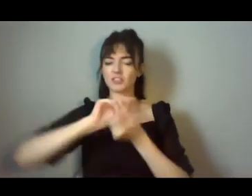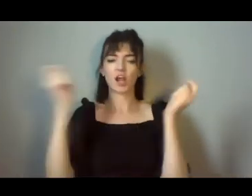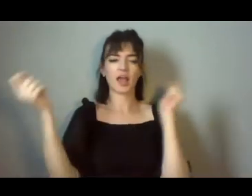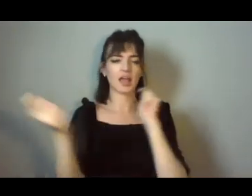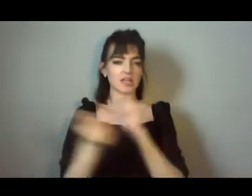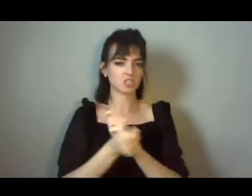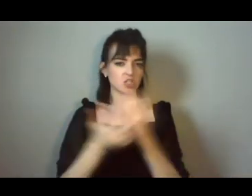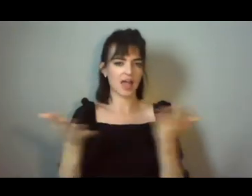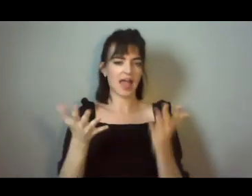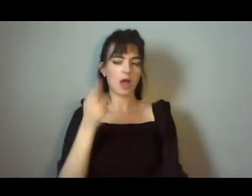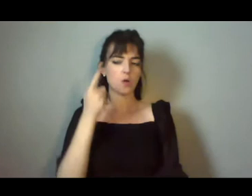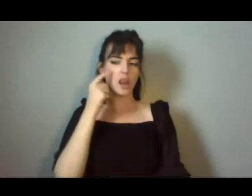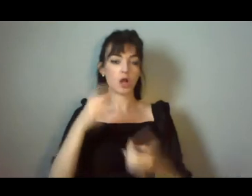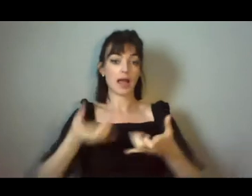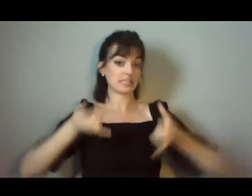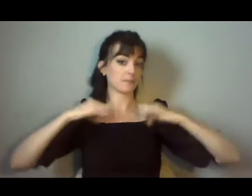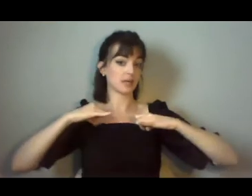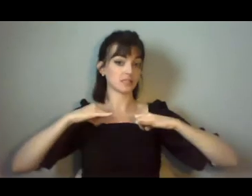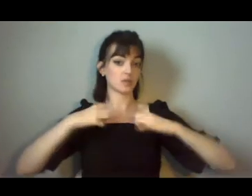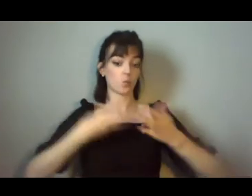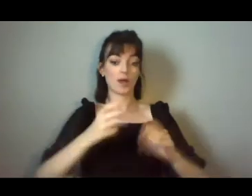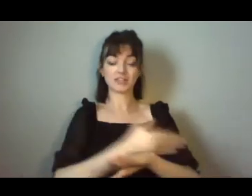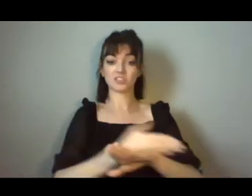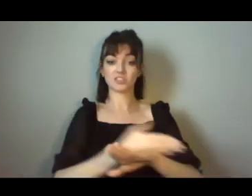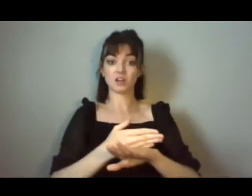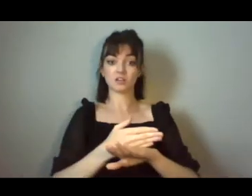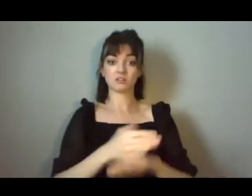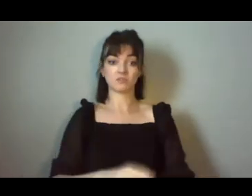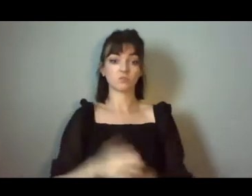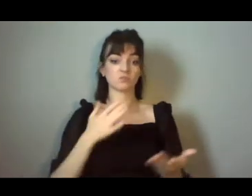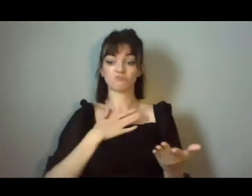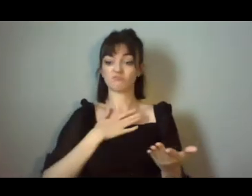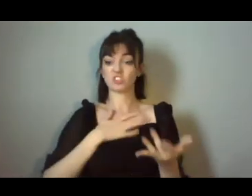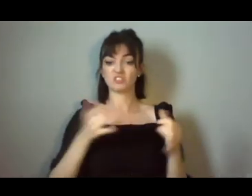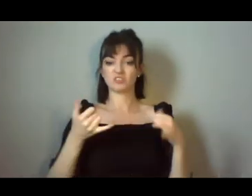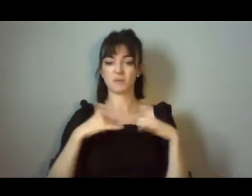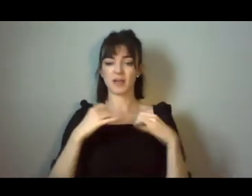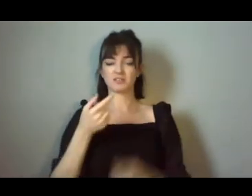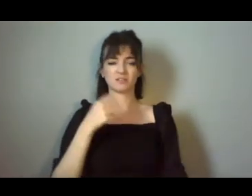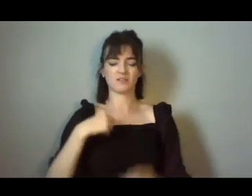capacity. When I started out, the answer was very much seen as a medical question, and it